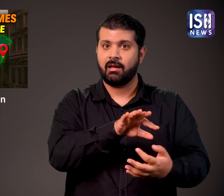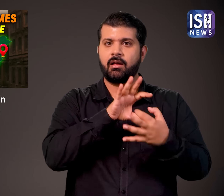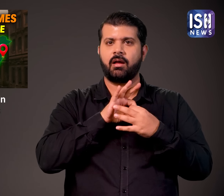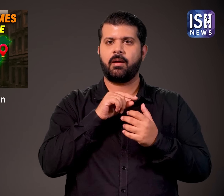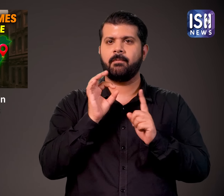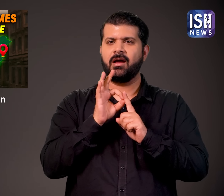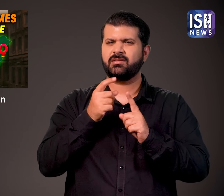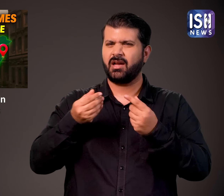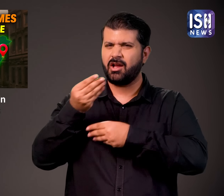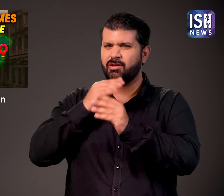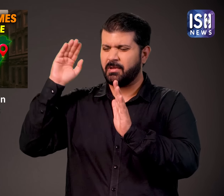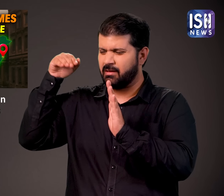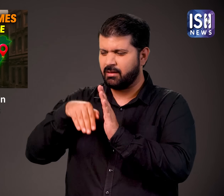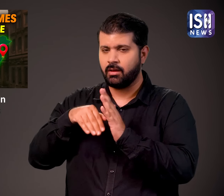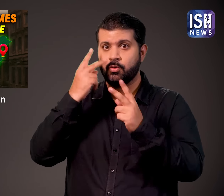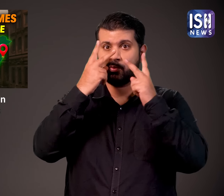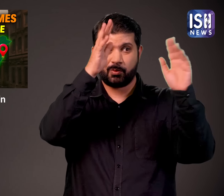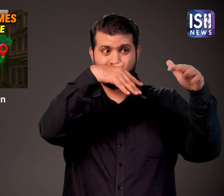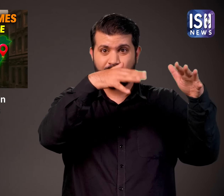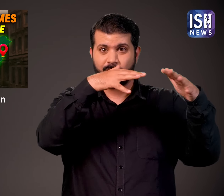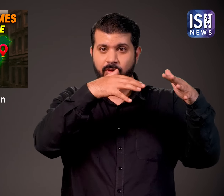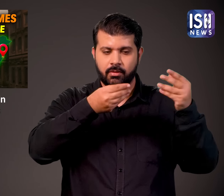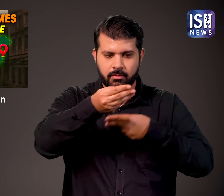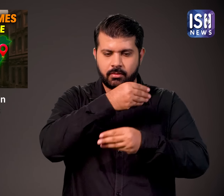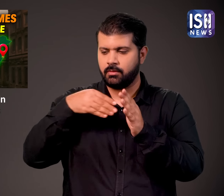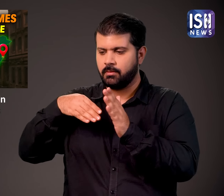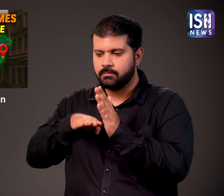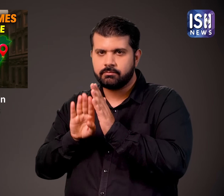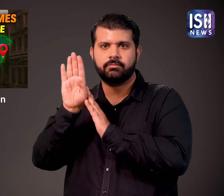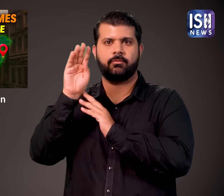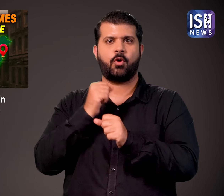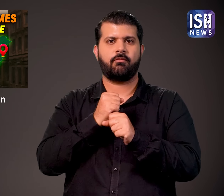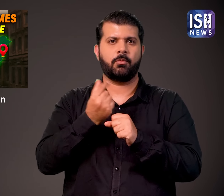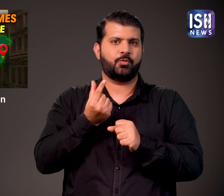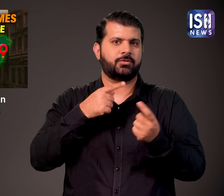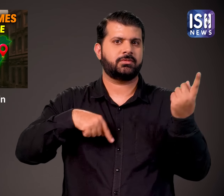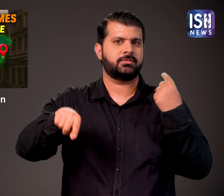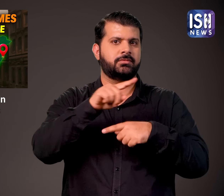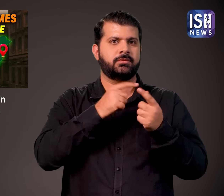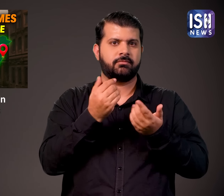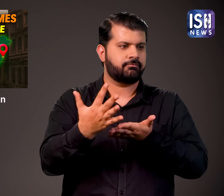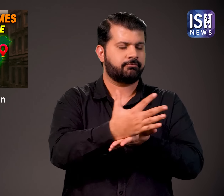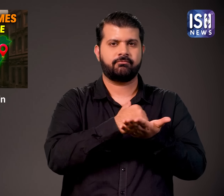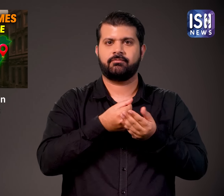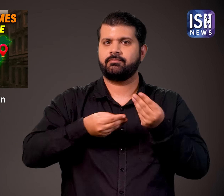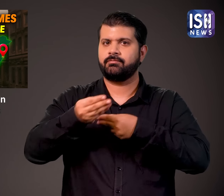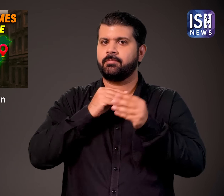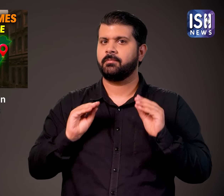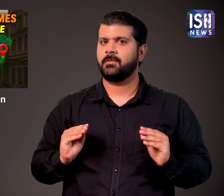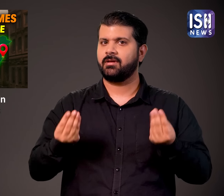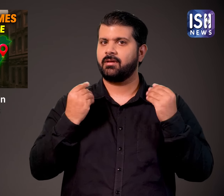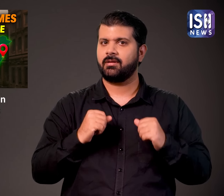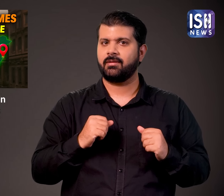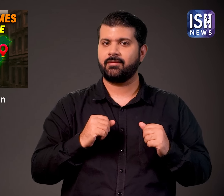which can also help the Pakistan government earn revenue through tourism, improving its economy.